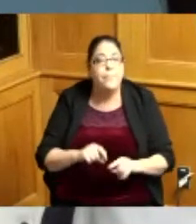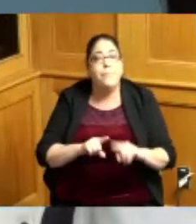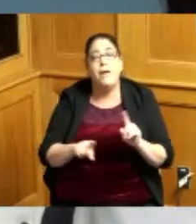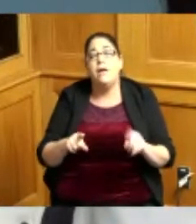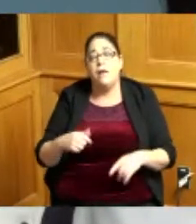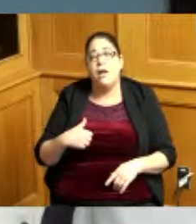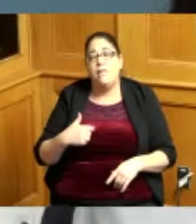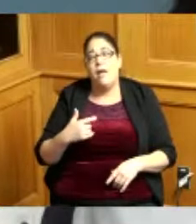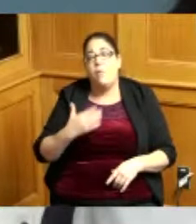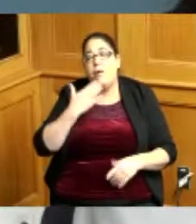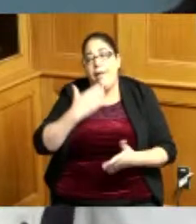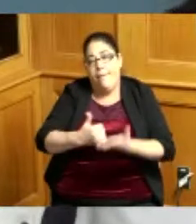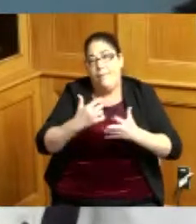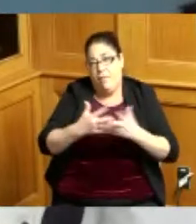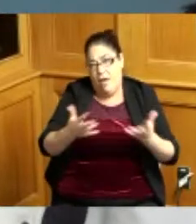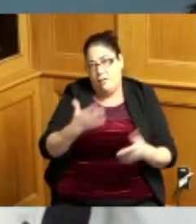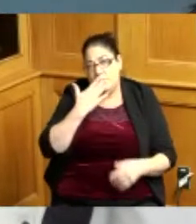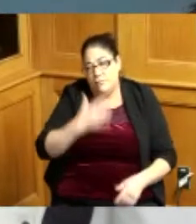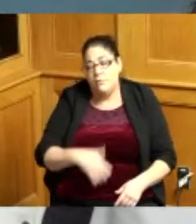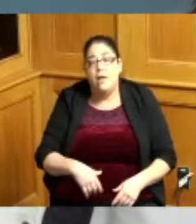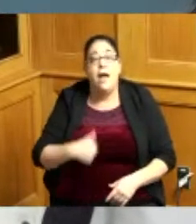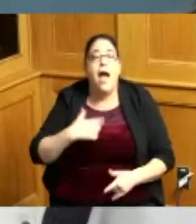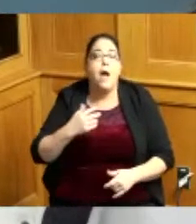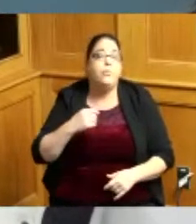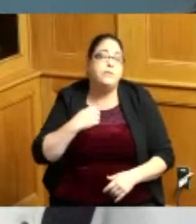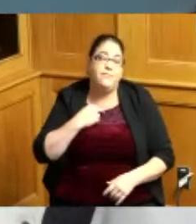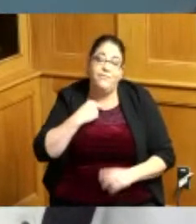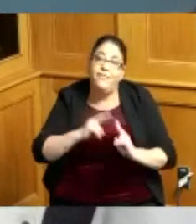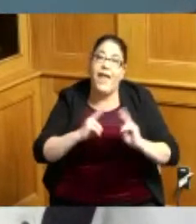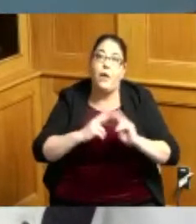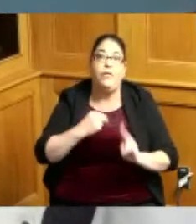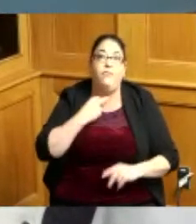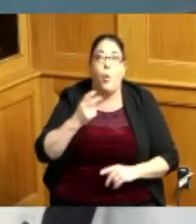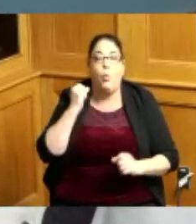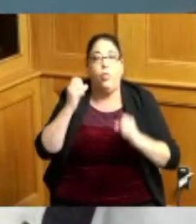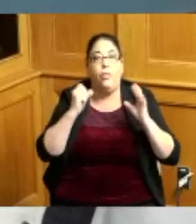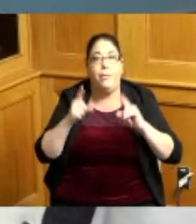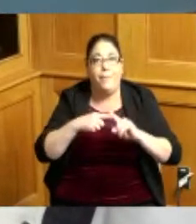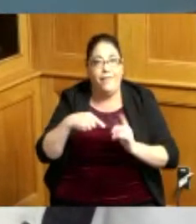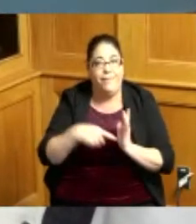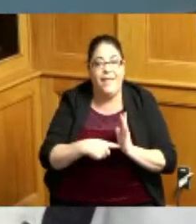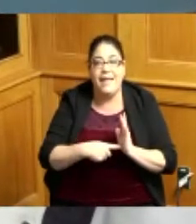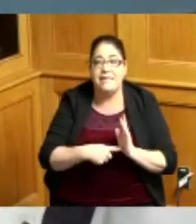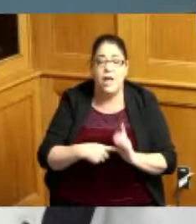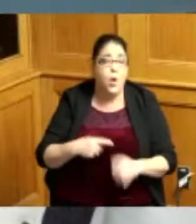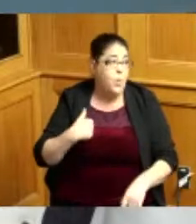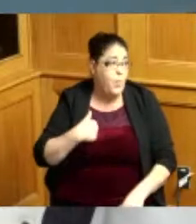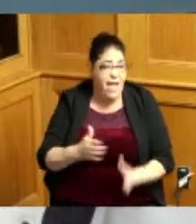board and I know I was very vocal as well about we only went for five million and as you can see from